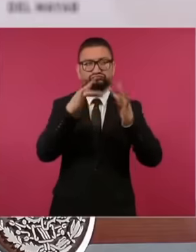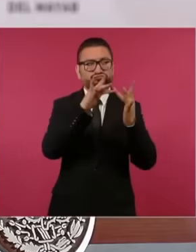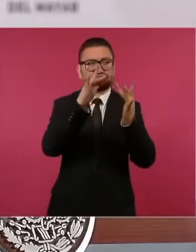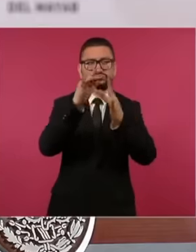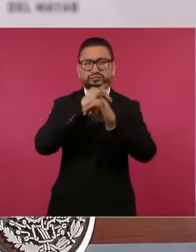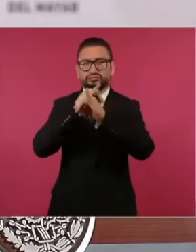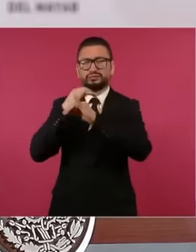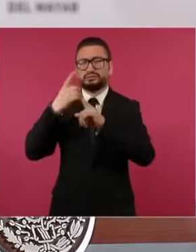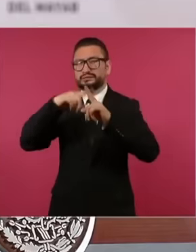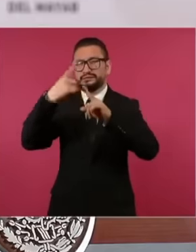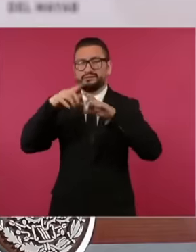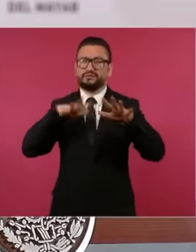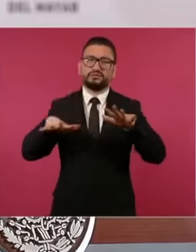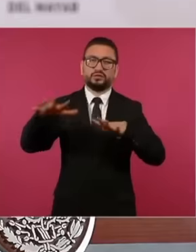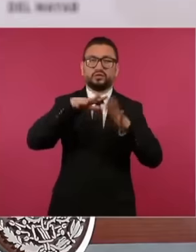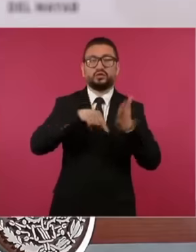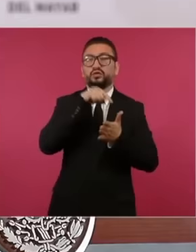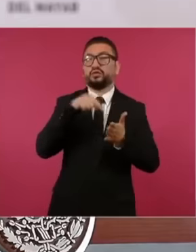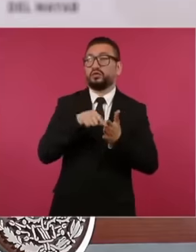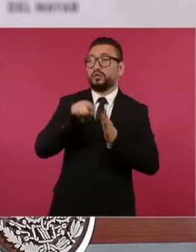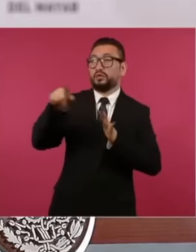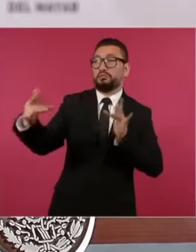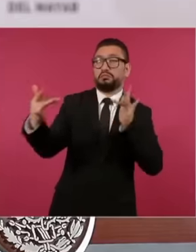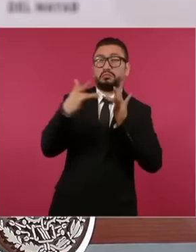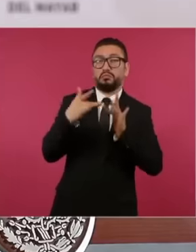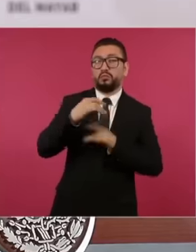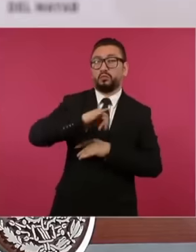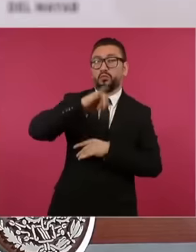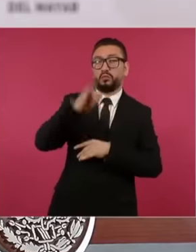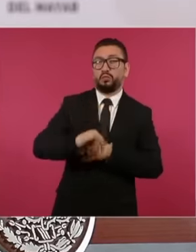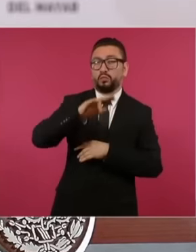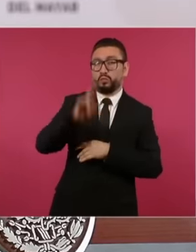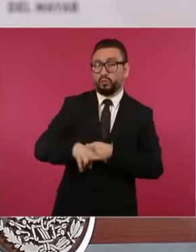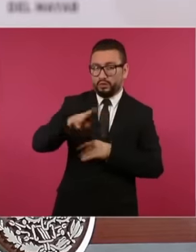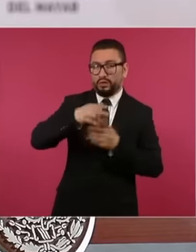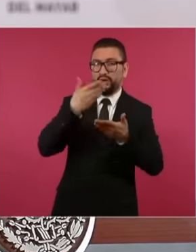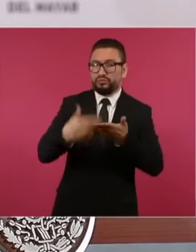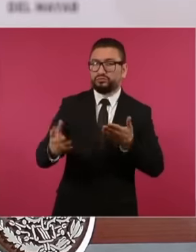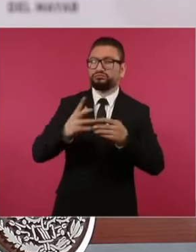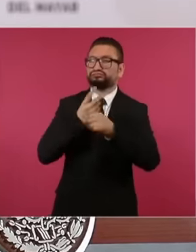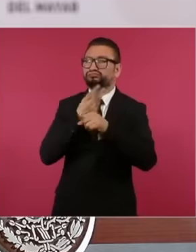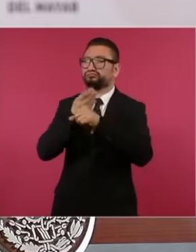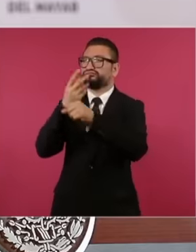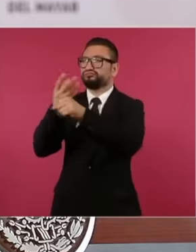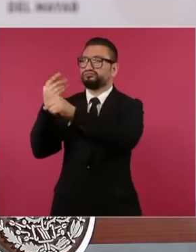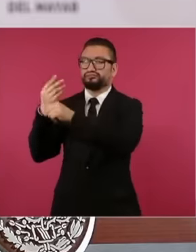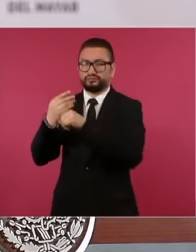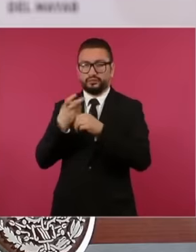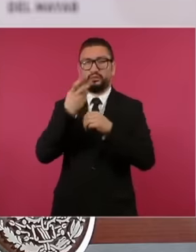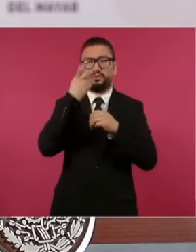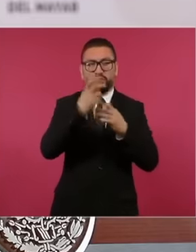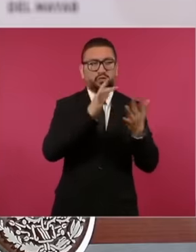areas that were never connected as it is being built. a high capacity and access network